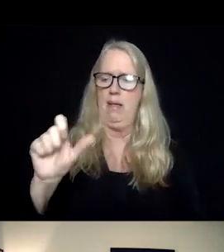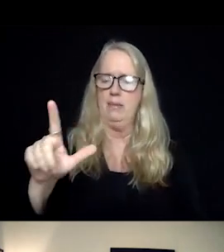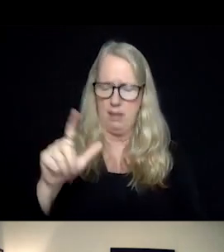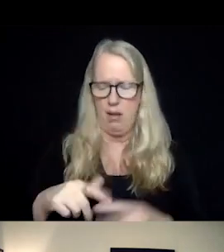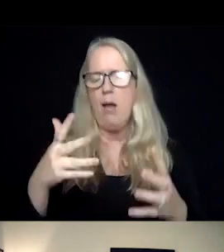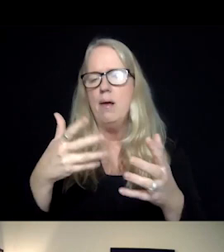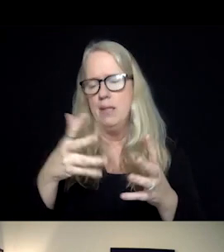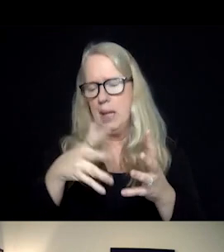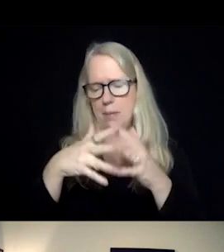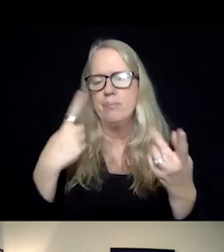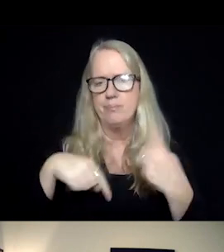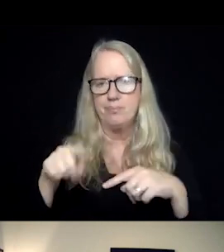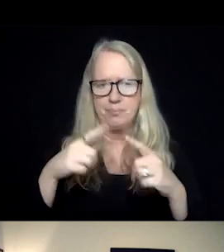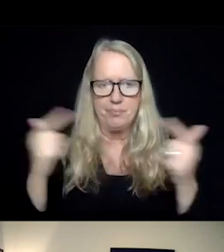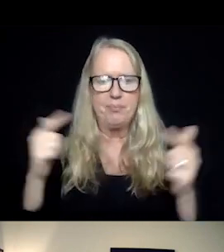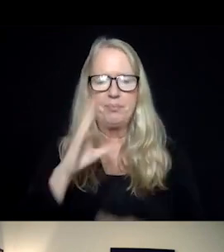LANGUAGE SERVICES, AND 988.